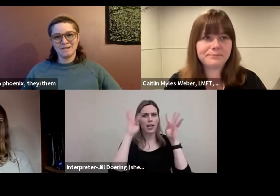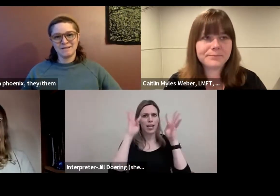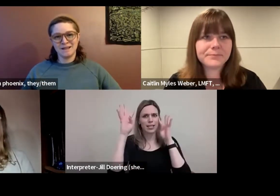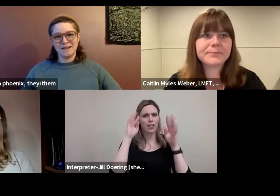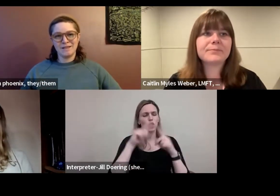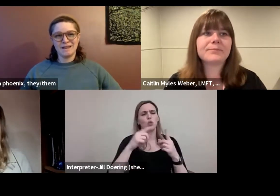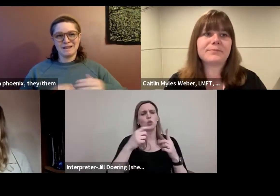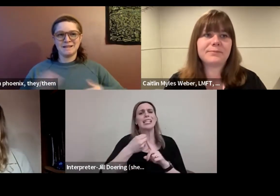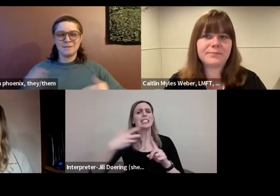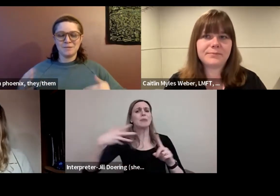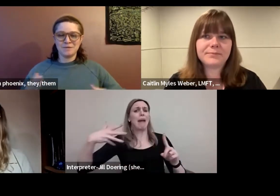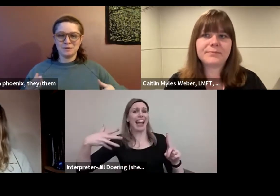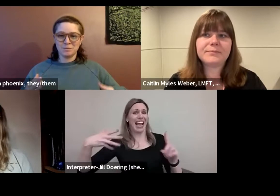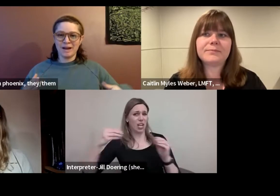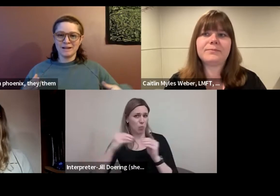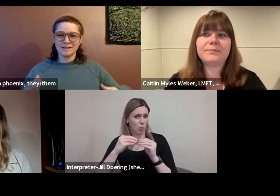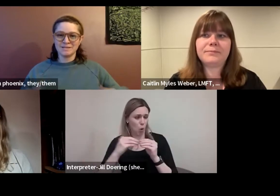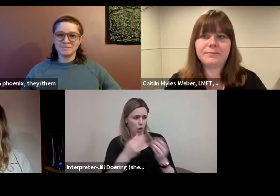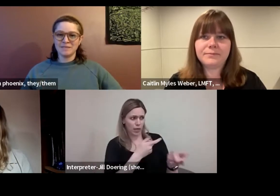and thicken some of those plots.